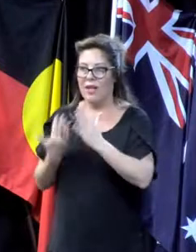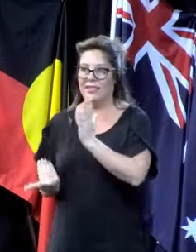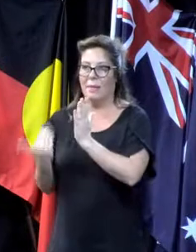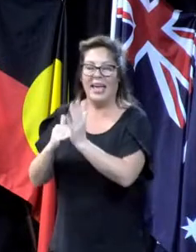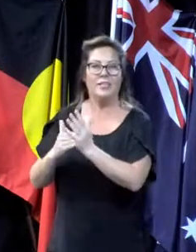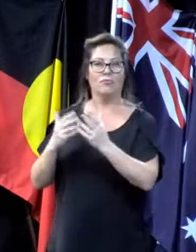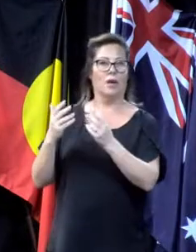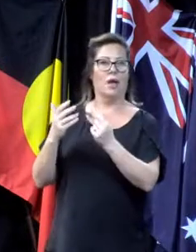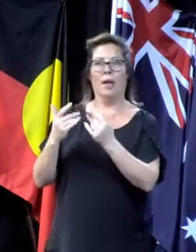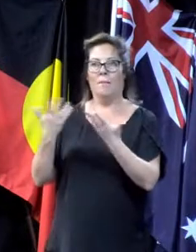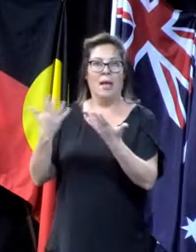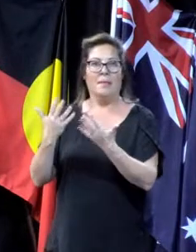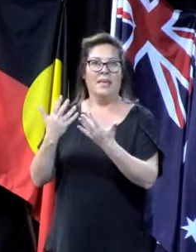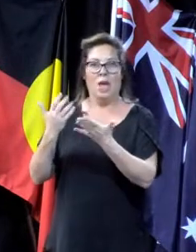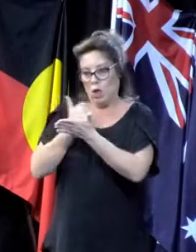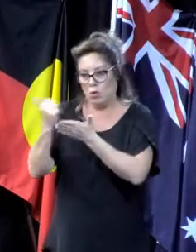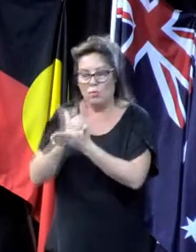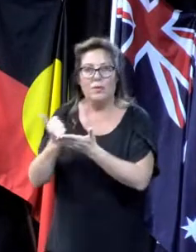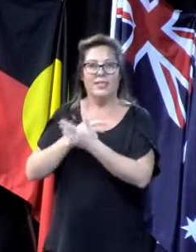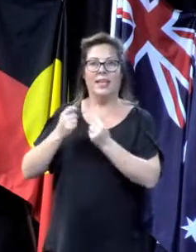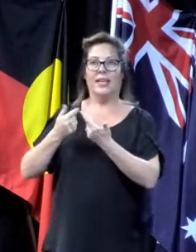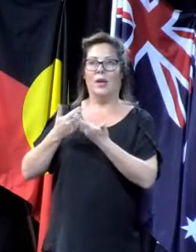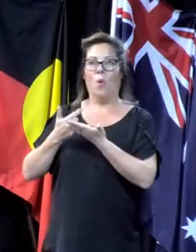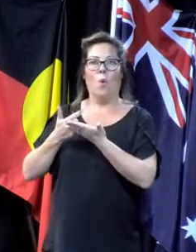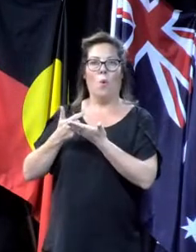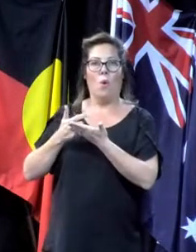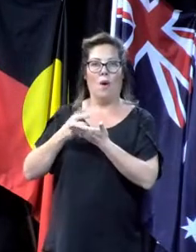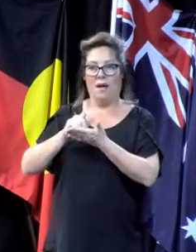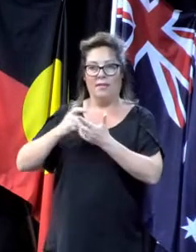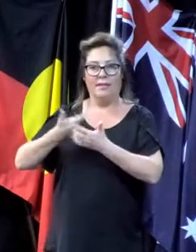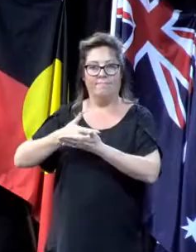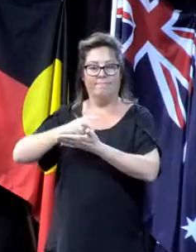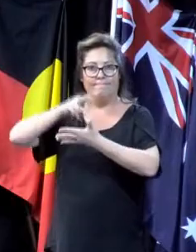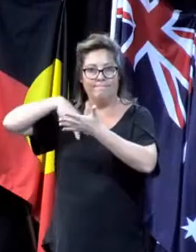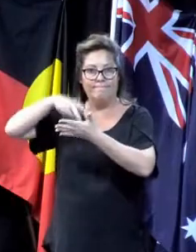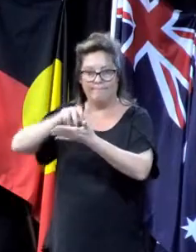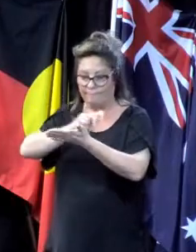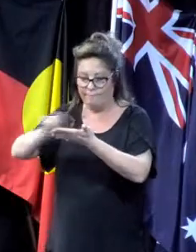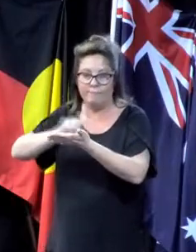It's that way of using the data to inform support